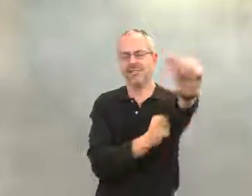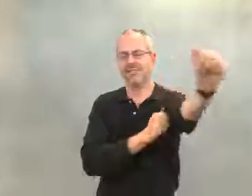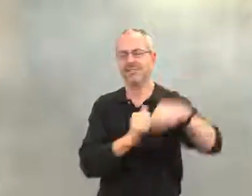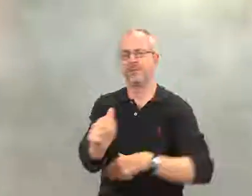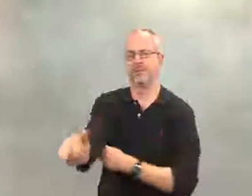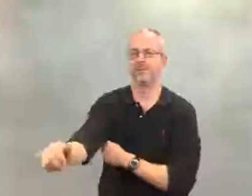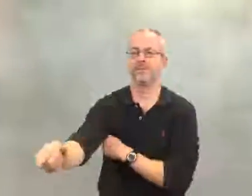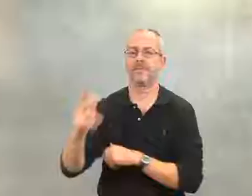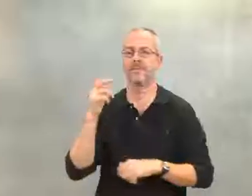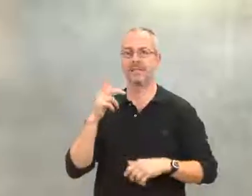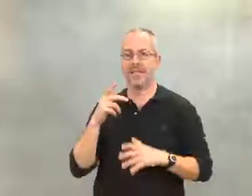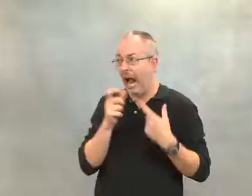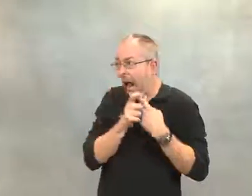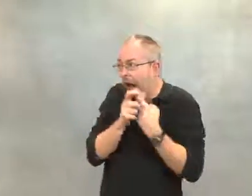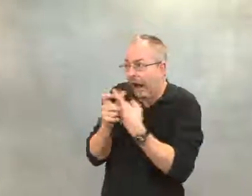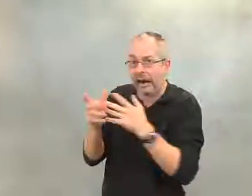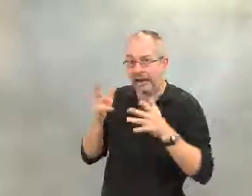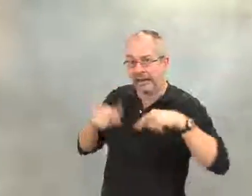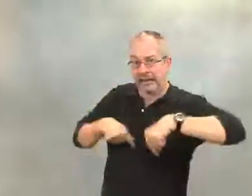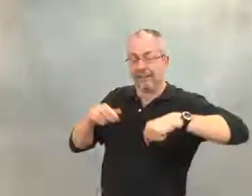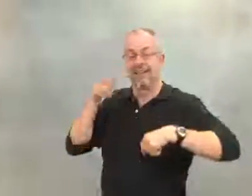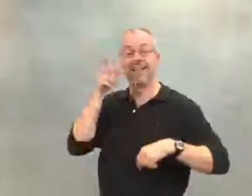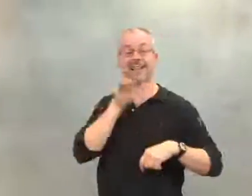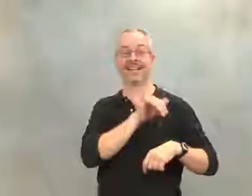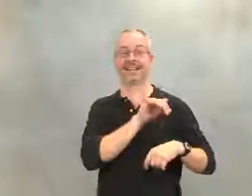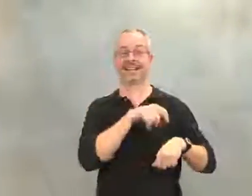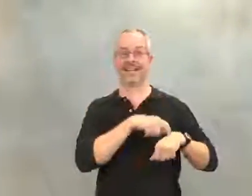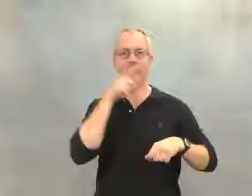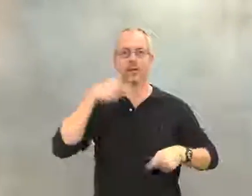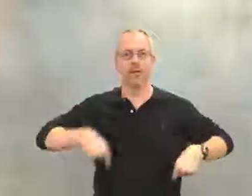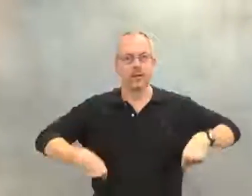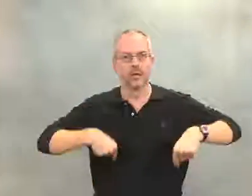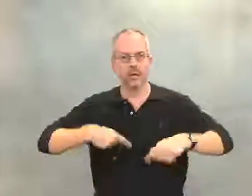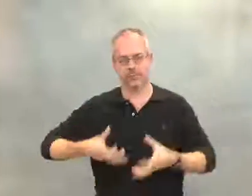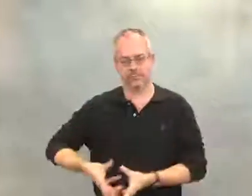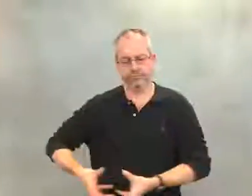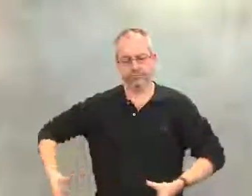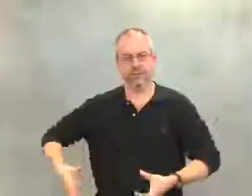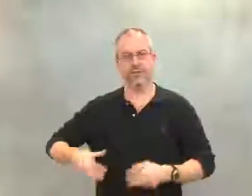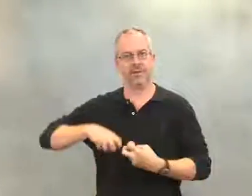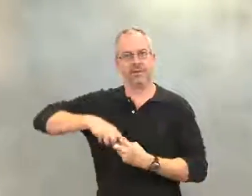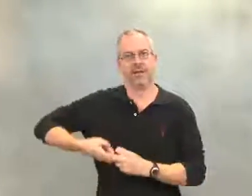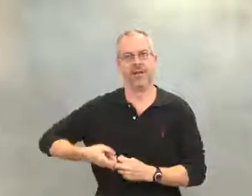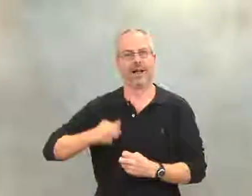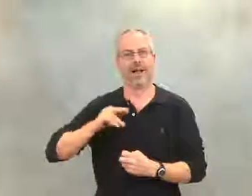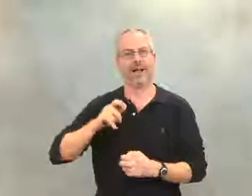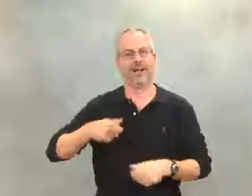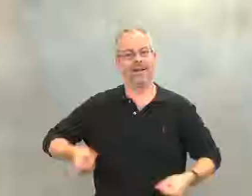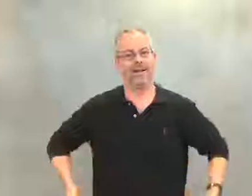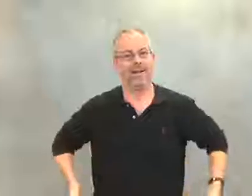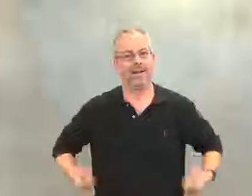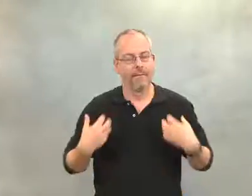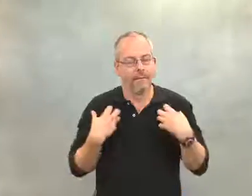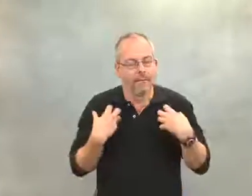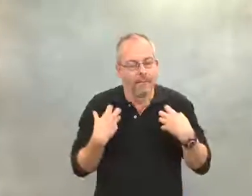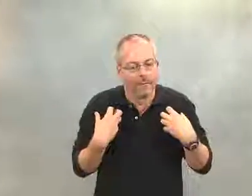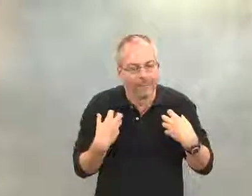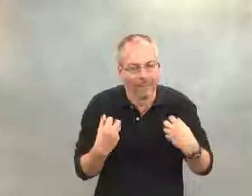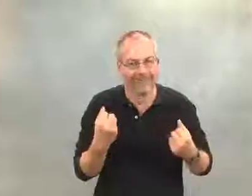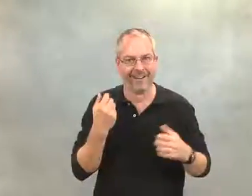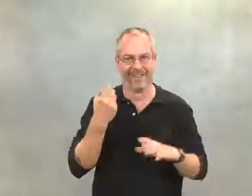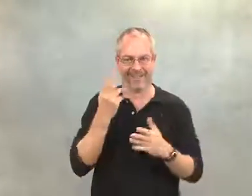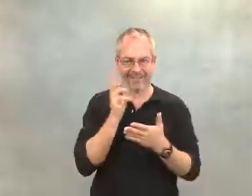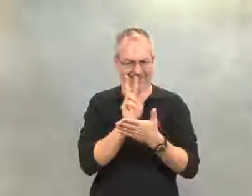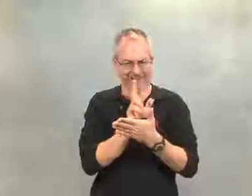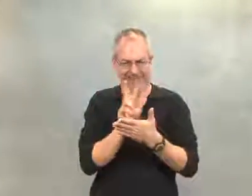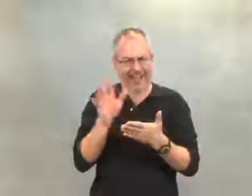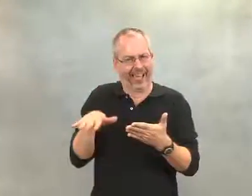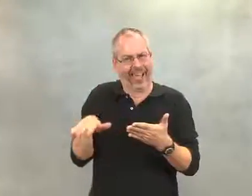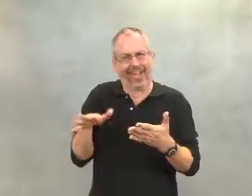My father limped over, he was on crutches with a sprained ankle.